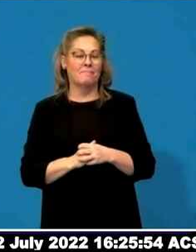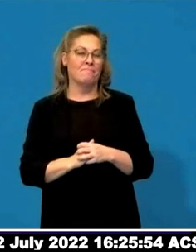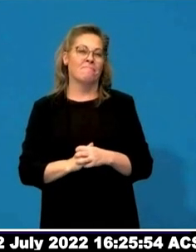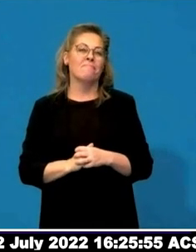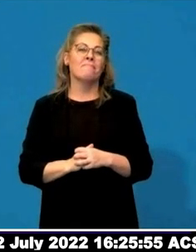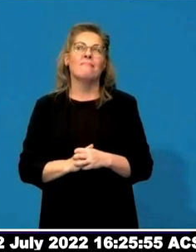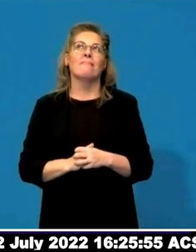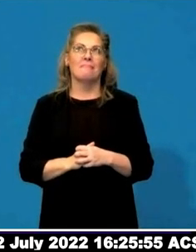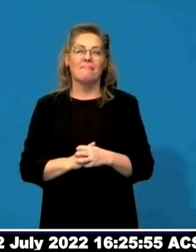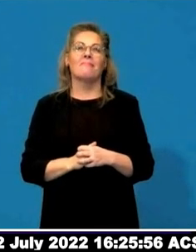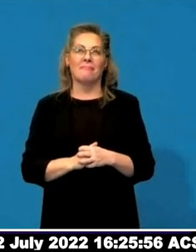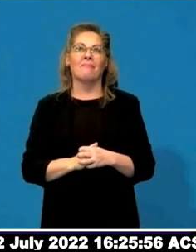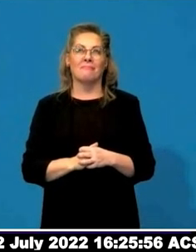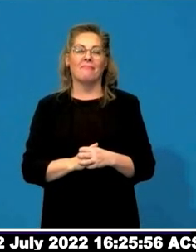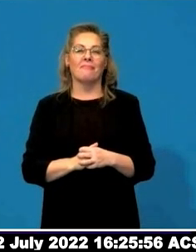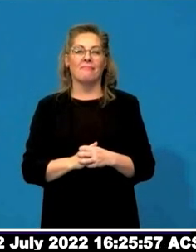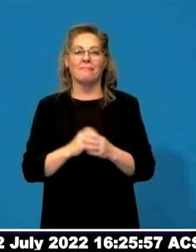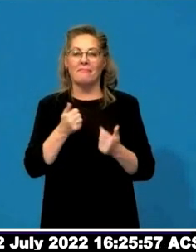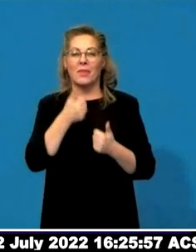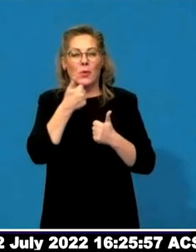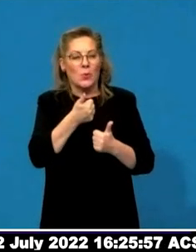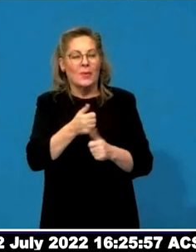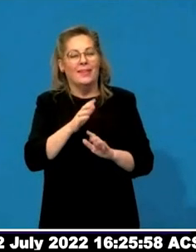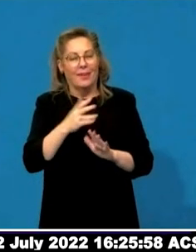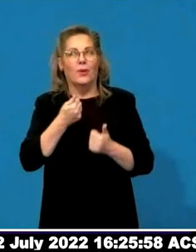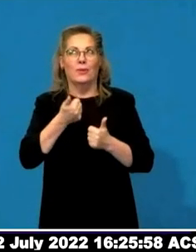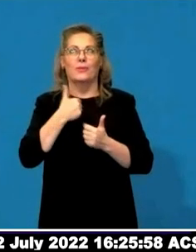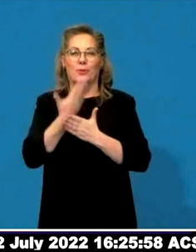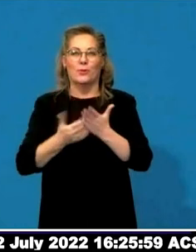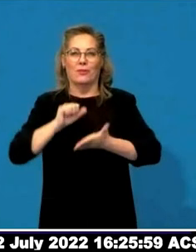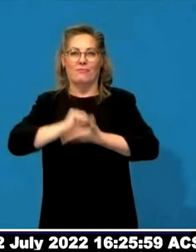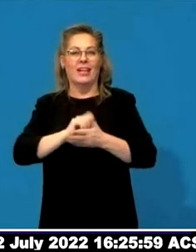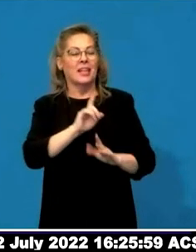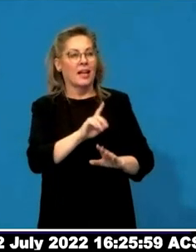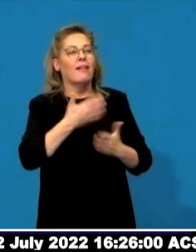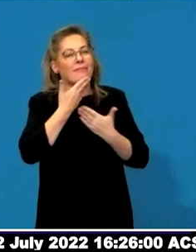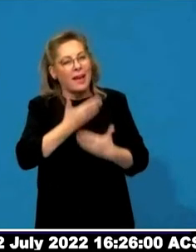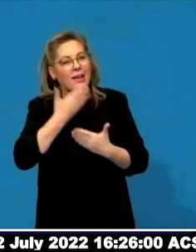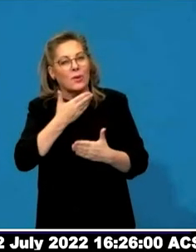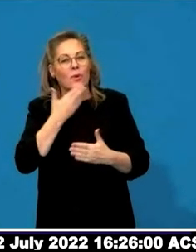All right. Well, thank you very much again, and we hope that some of the things